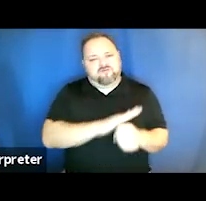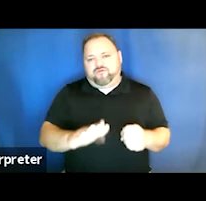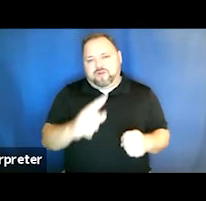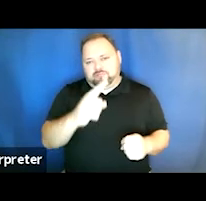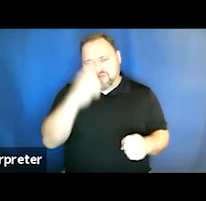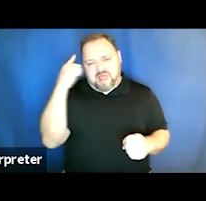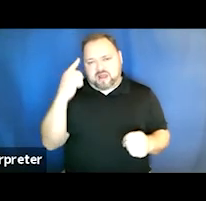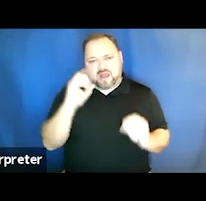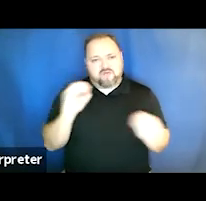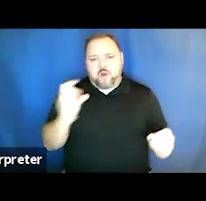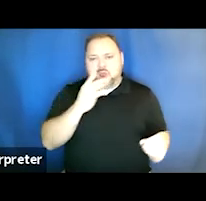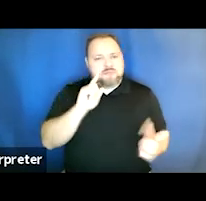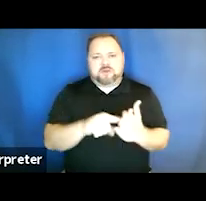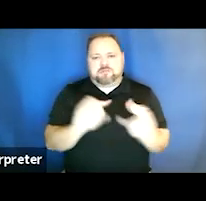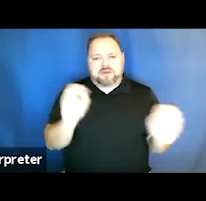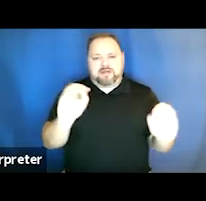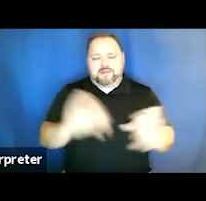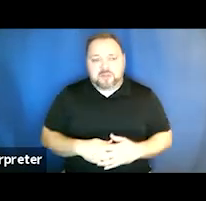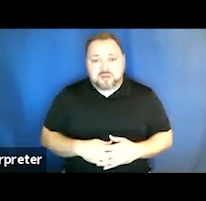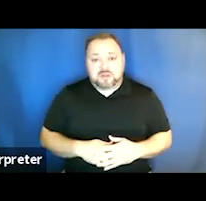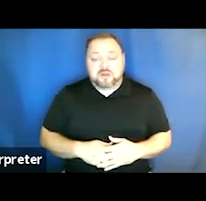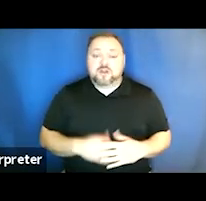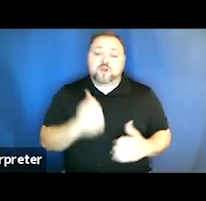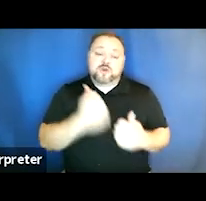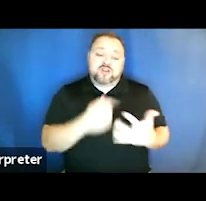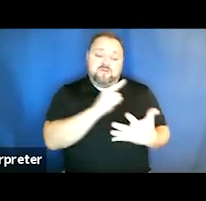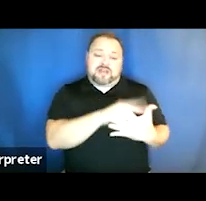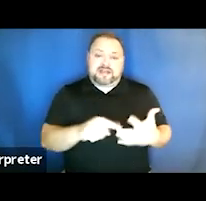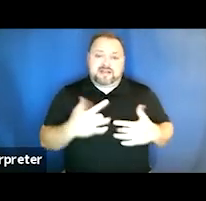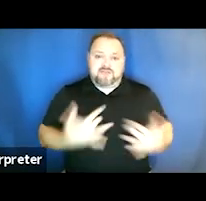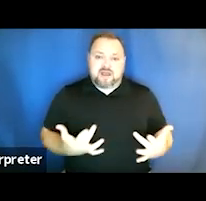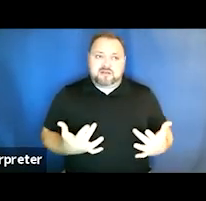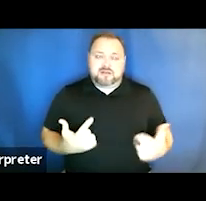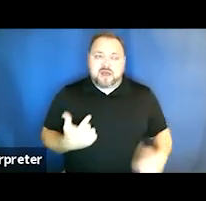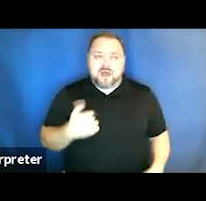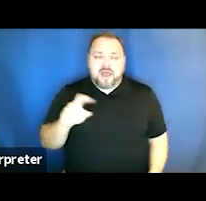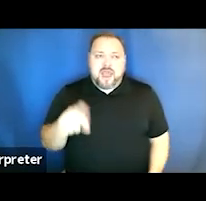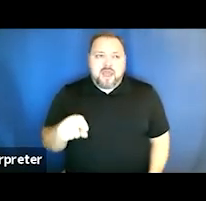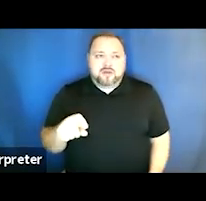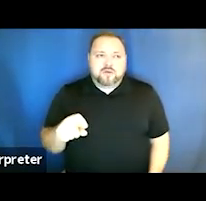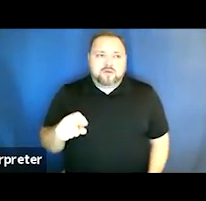no light or anything. Each of those events I had to identify myself.